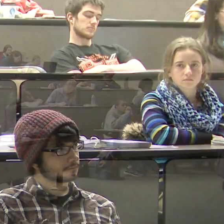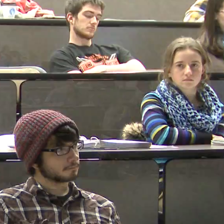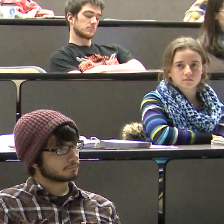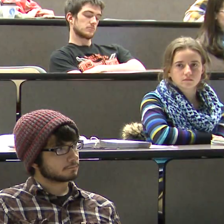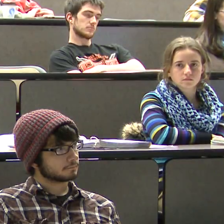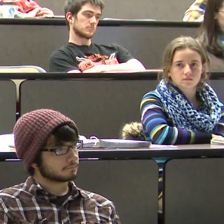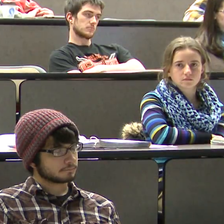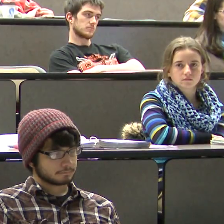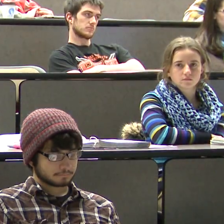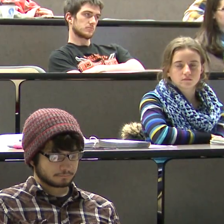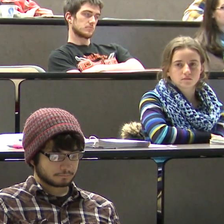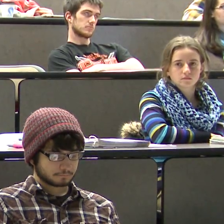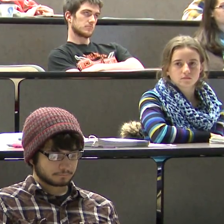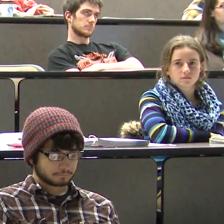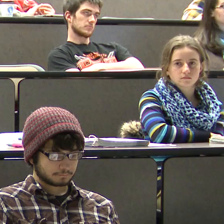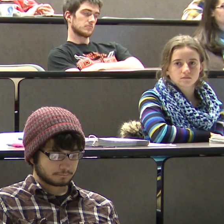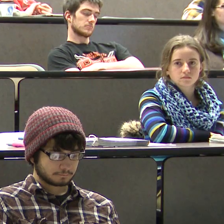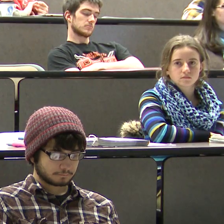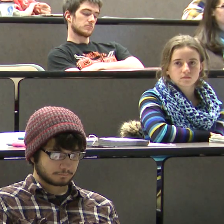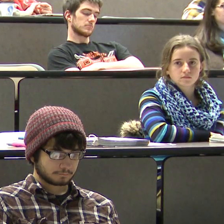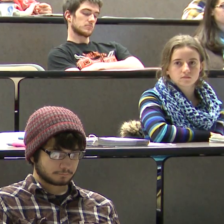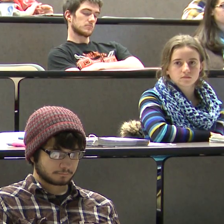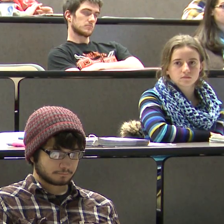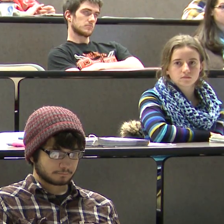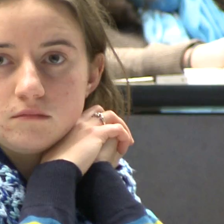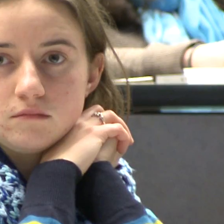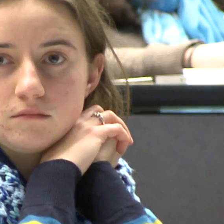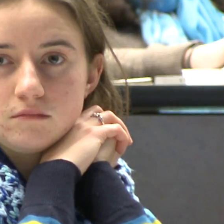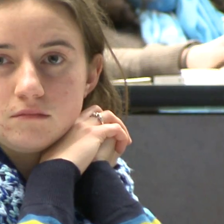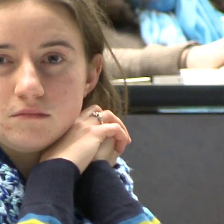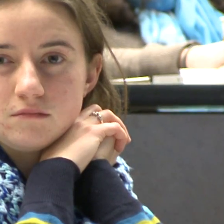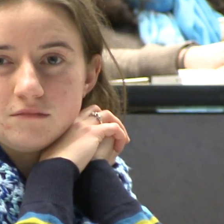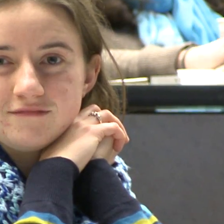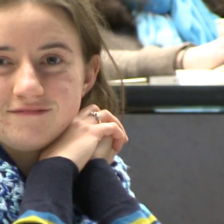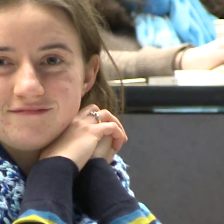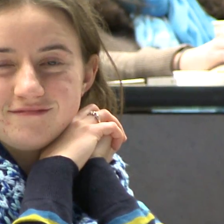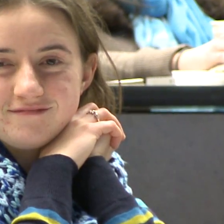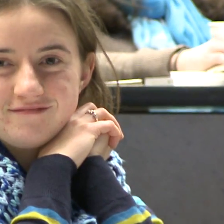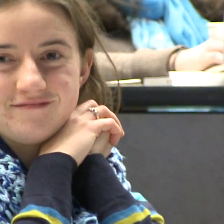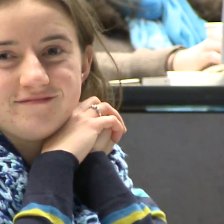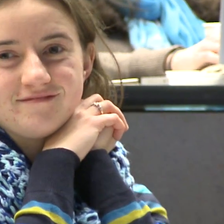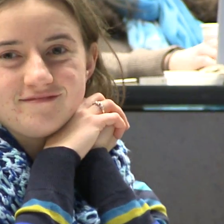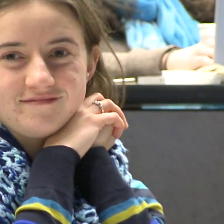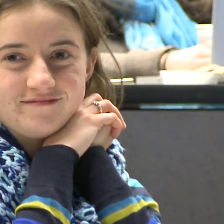the ASL and English are translated back and forth, the sign can help them understand actually what it means.